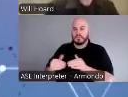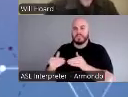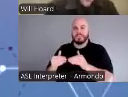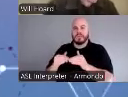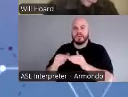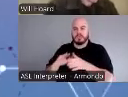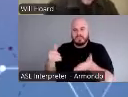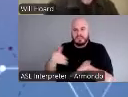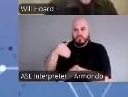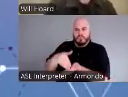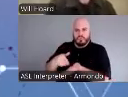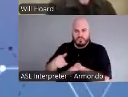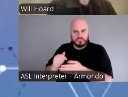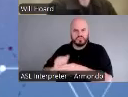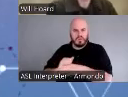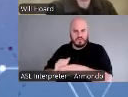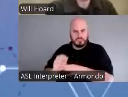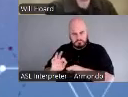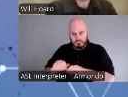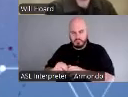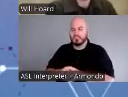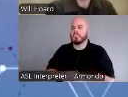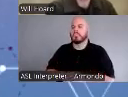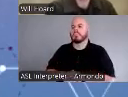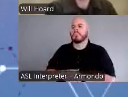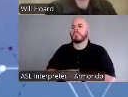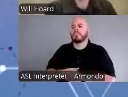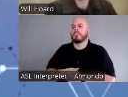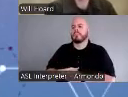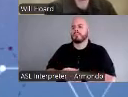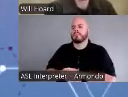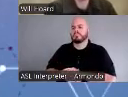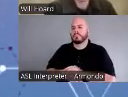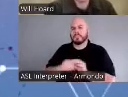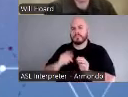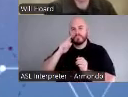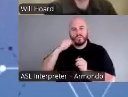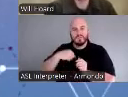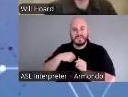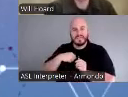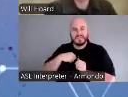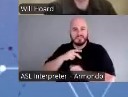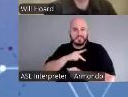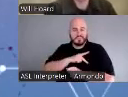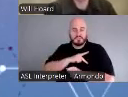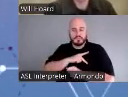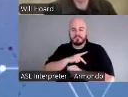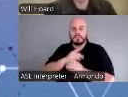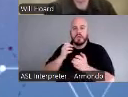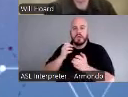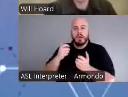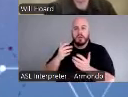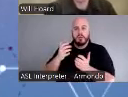And so for me personally, I wanted to make sure that they all knew they didn't have